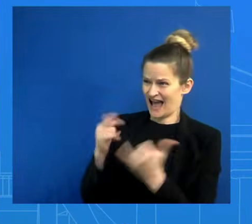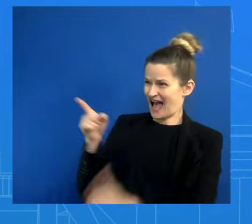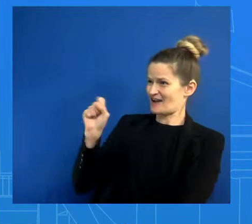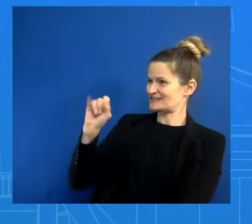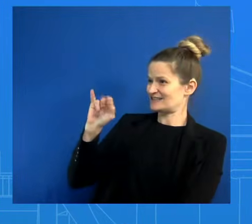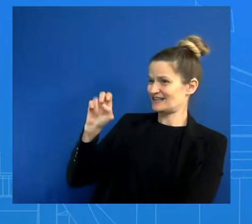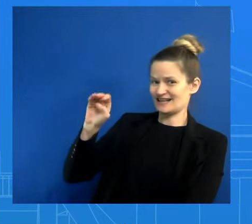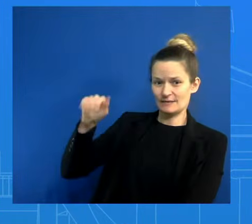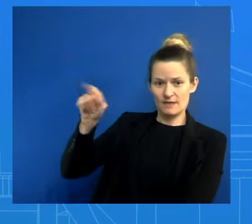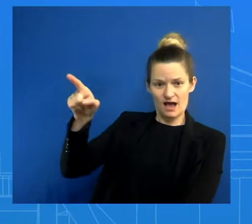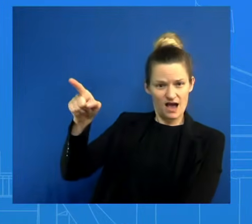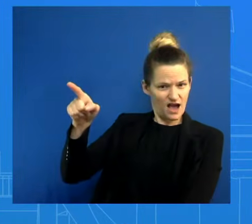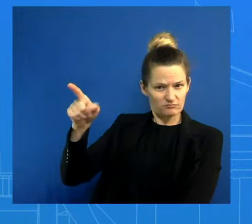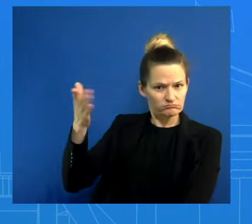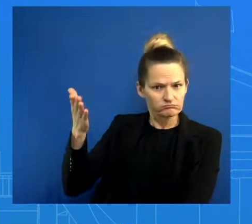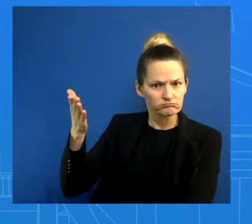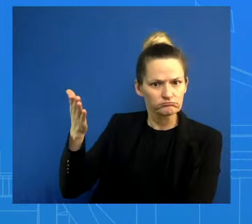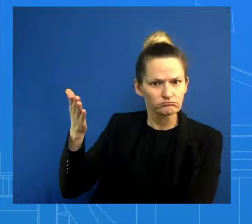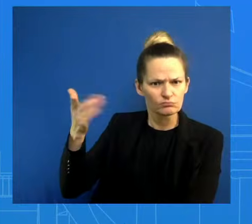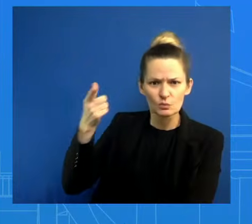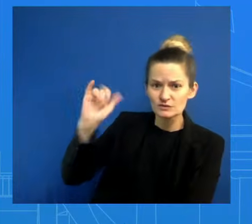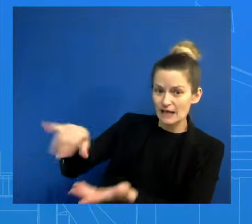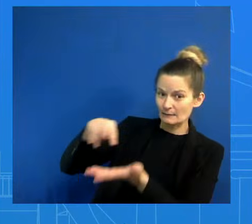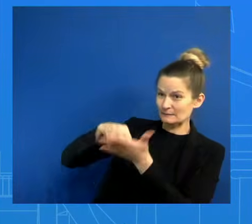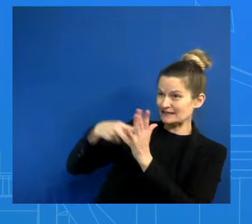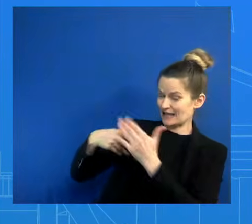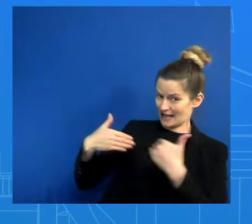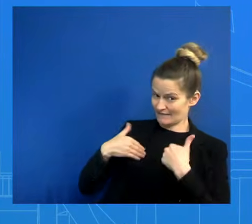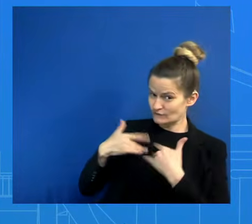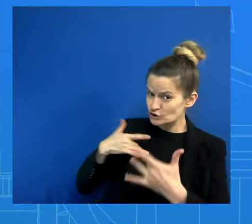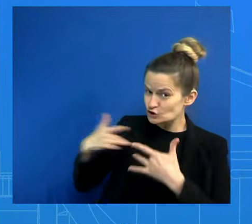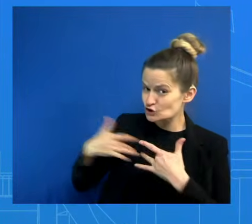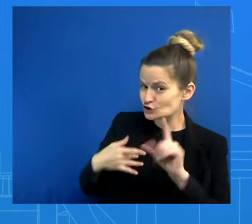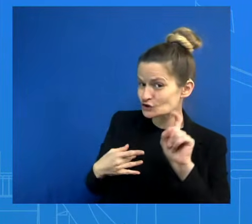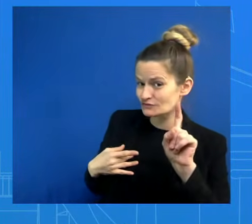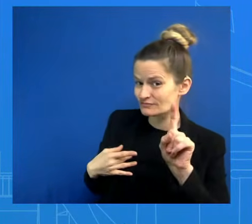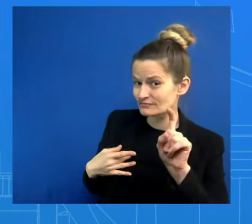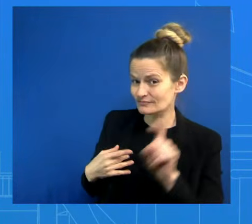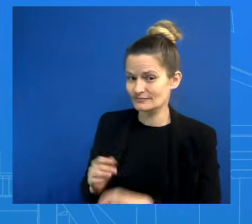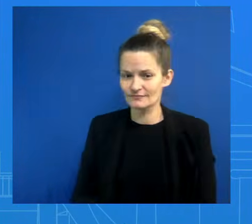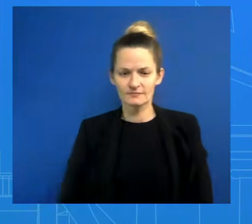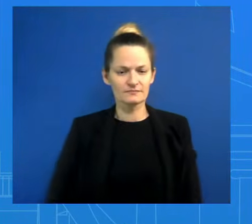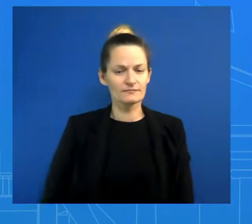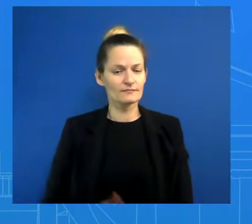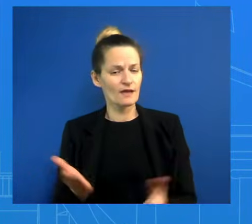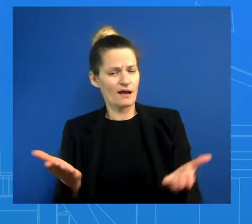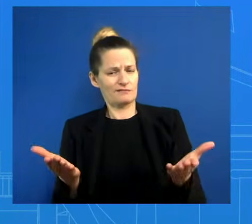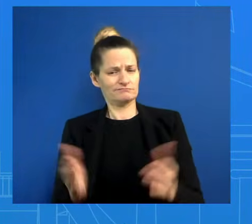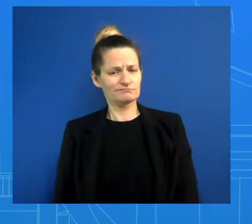as I said -- that we see -- we understand Senator Sinema's decision to resi- -- register as an independent.